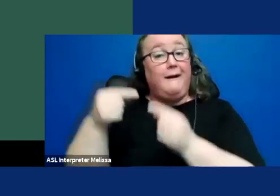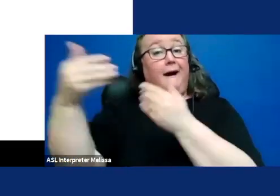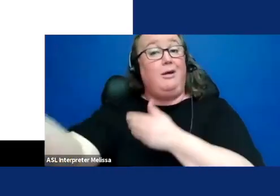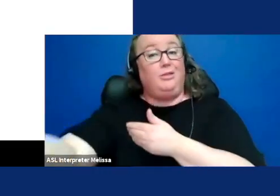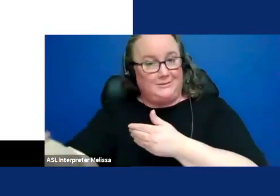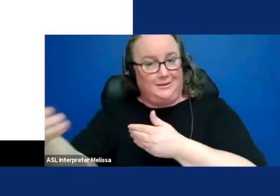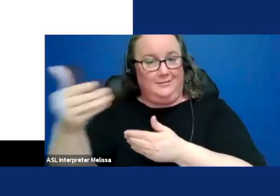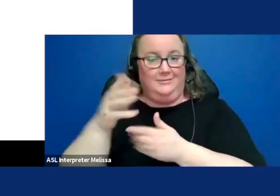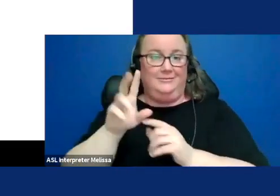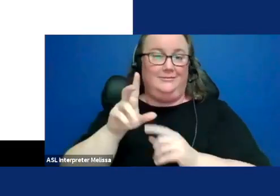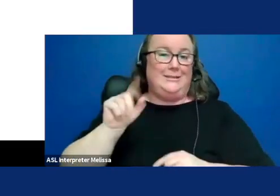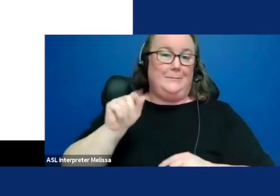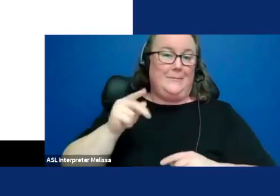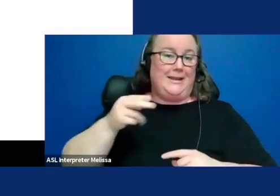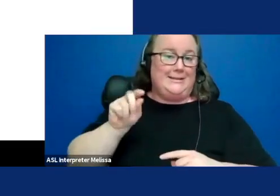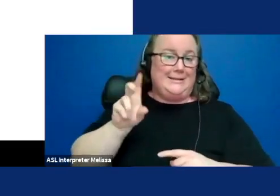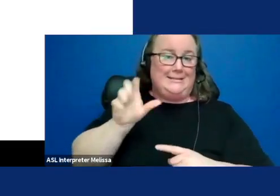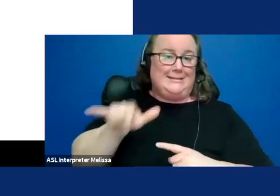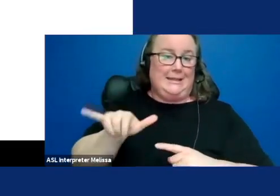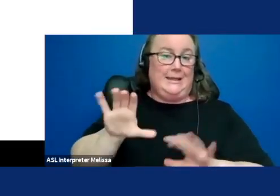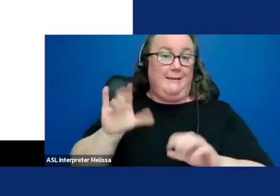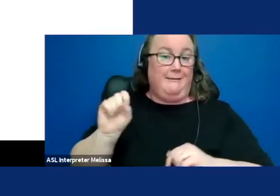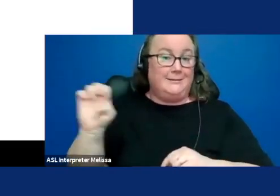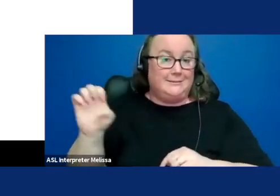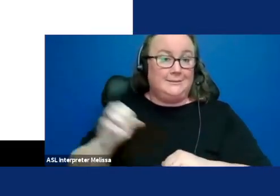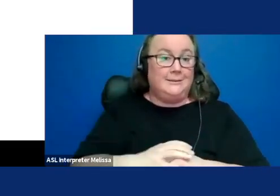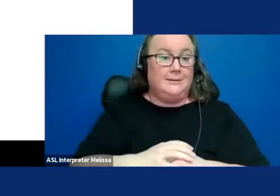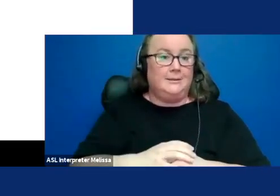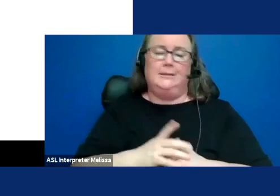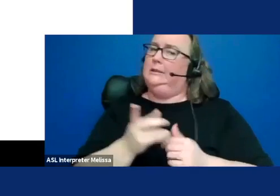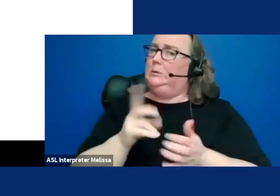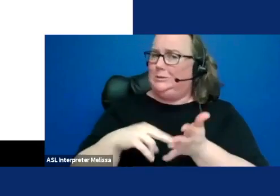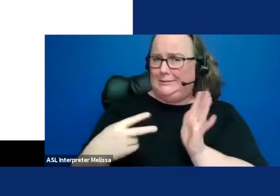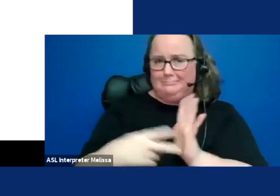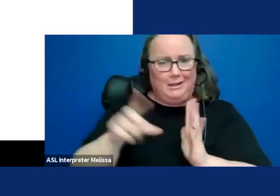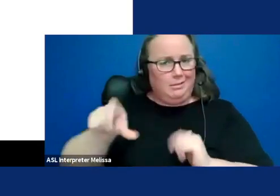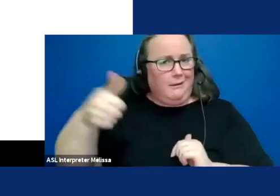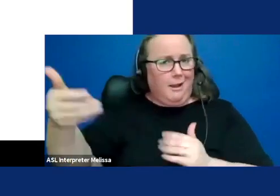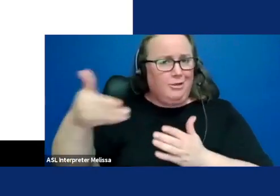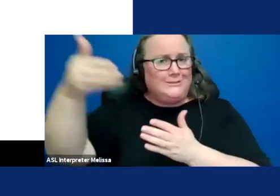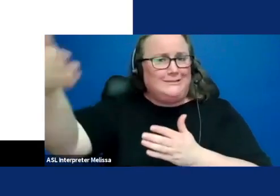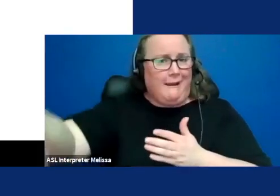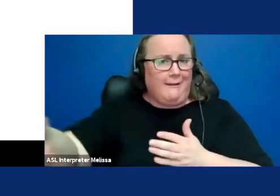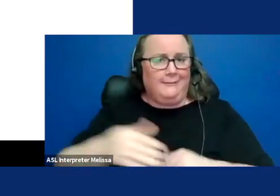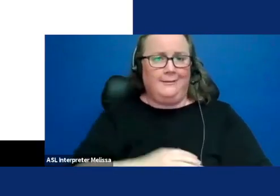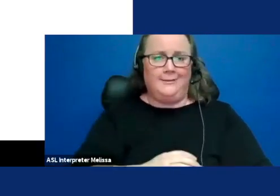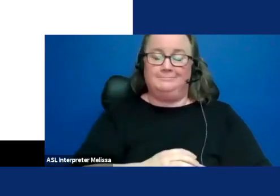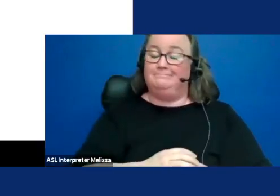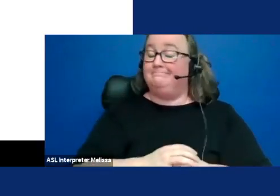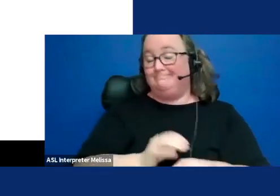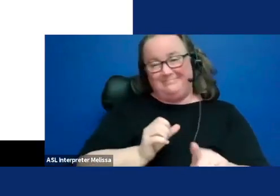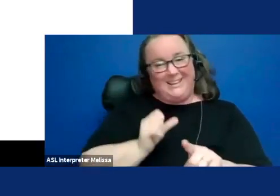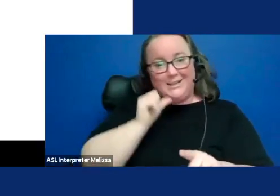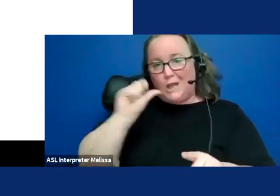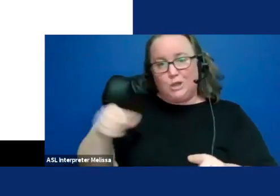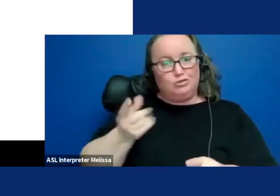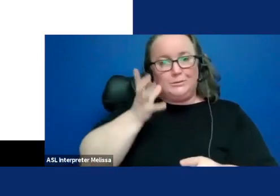So what do I mean by working with the other side? It's not just parents, attorneys that are in the dependency court cases.